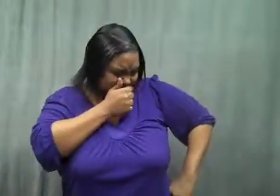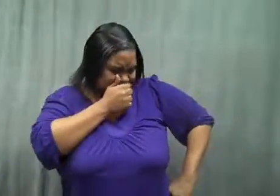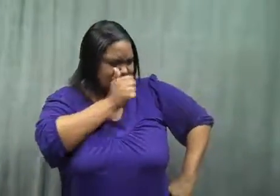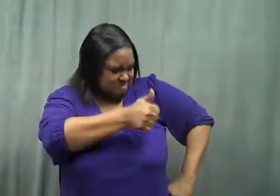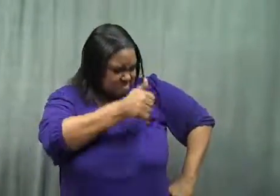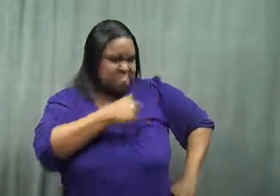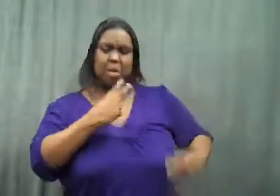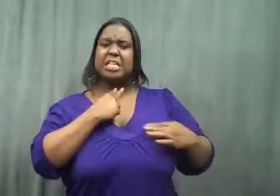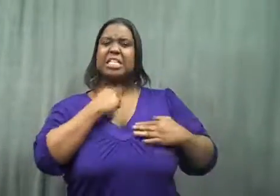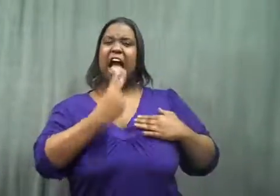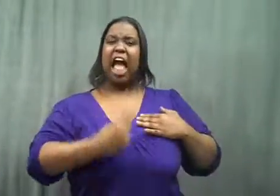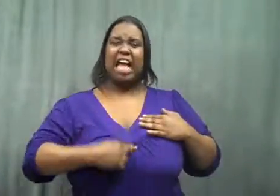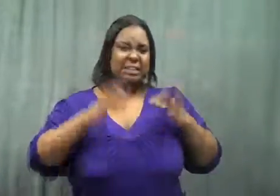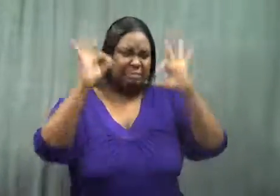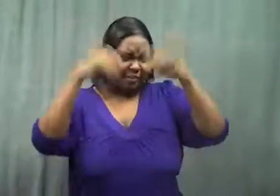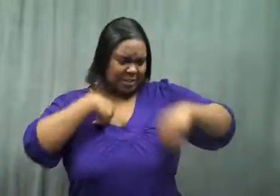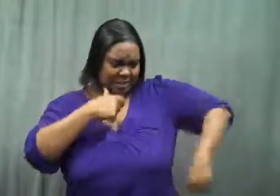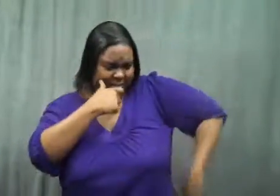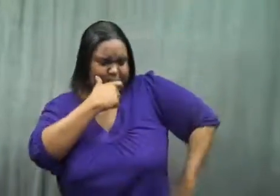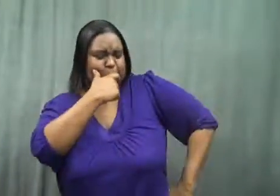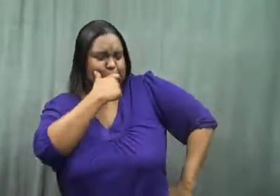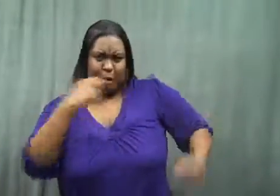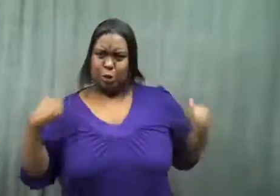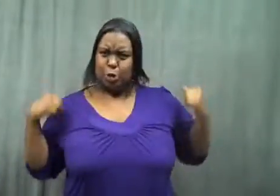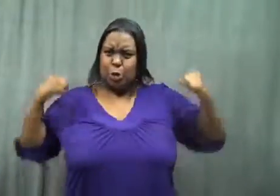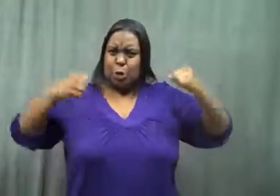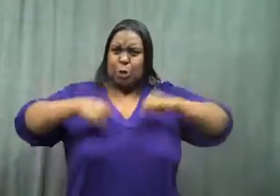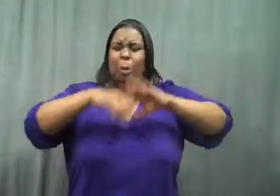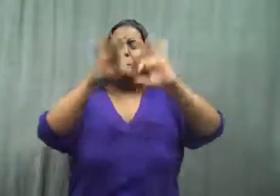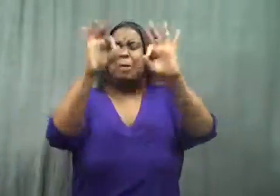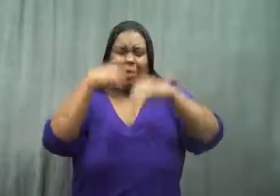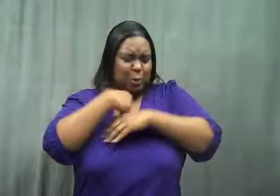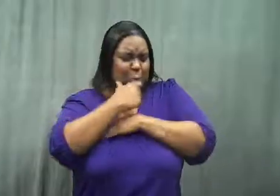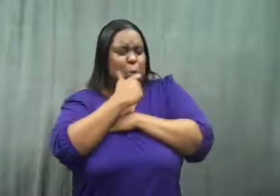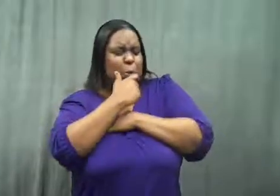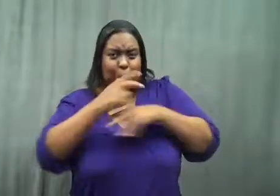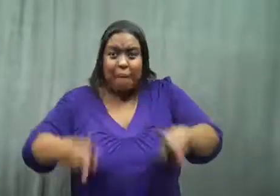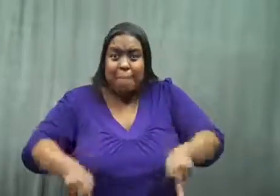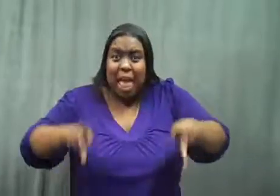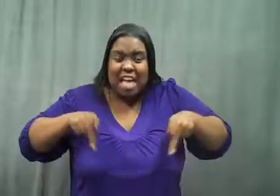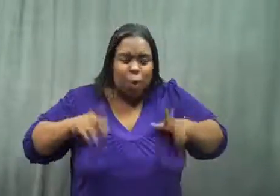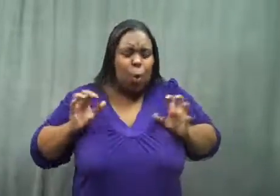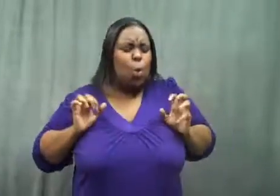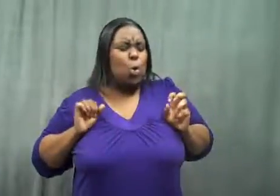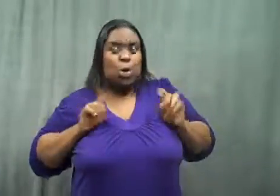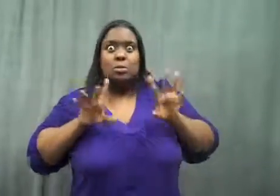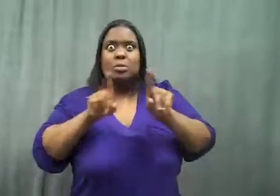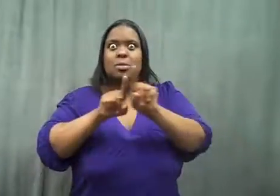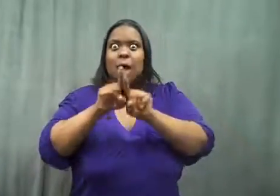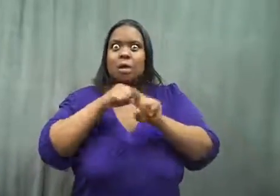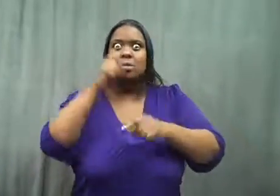Tie, suit coat, pants.. oh, I need socks!